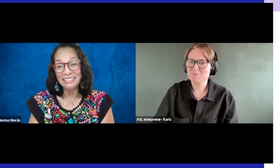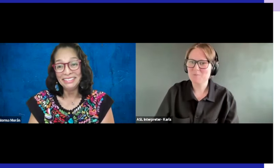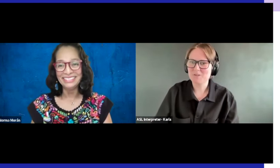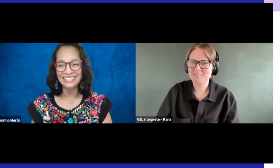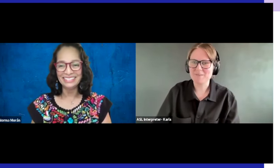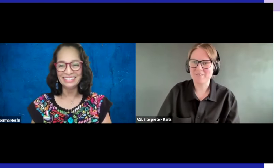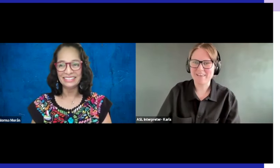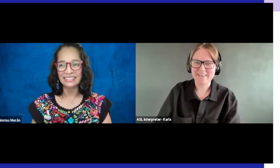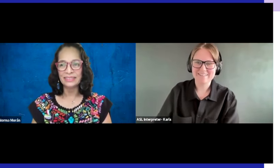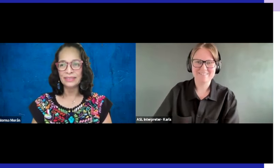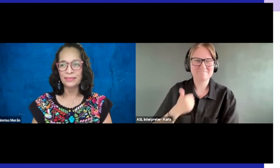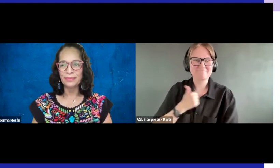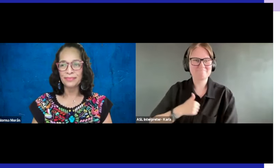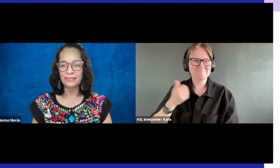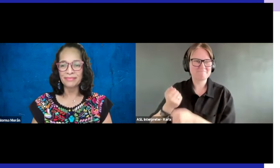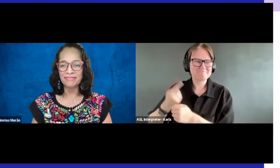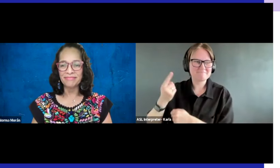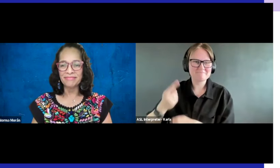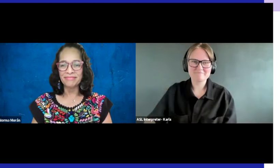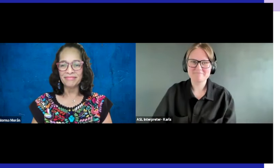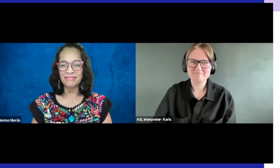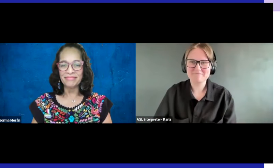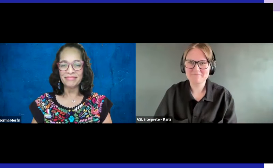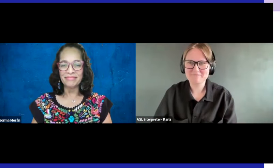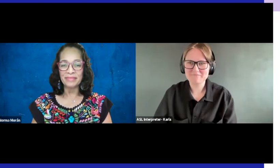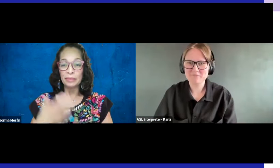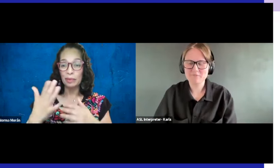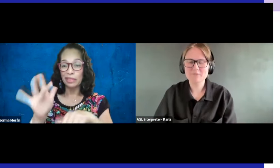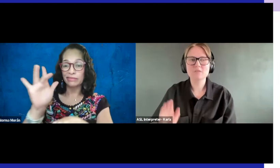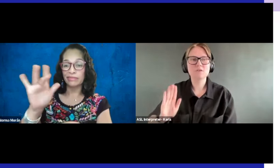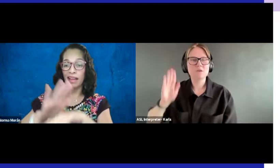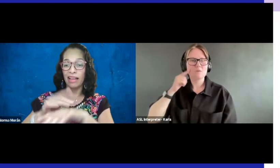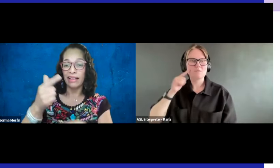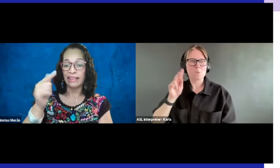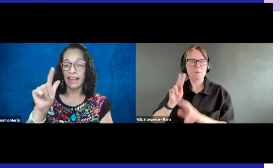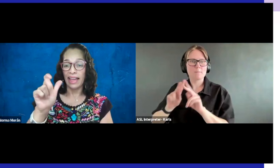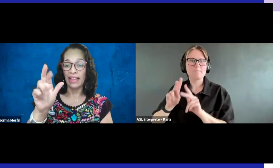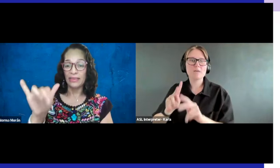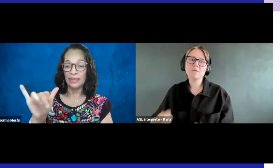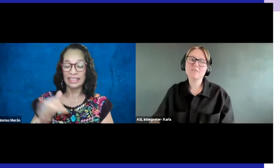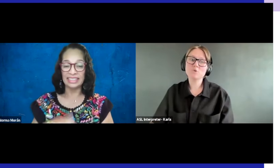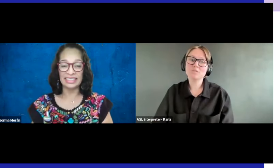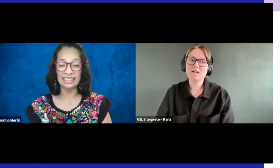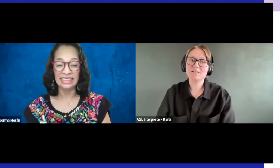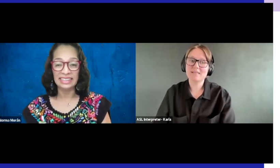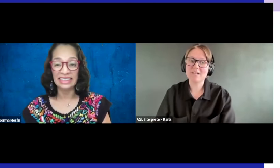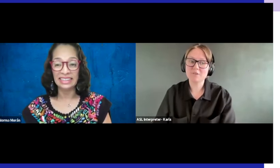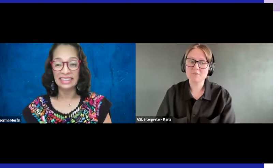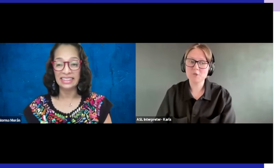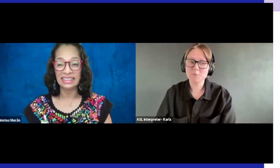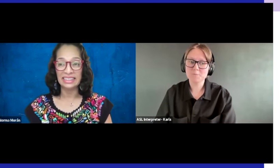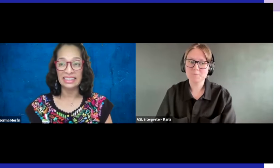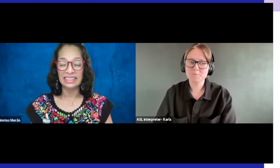seems people can see me okay for people who cannot see her can you please try maybe if you click on gallery view